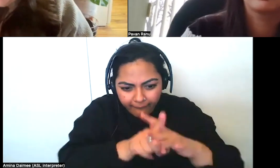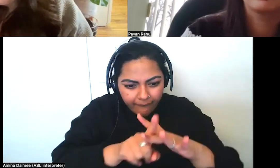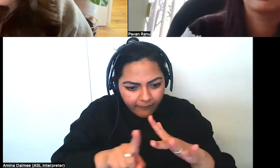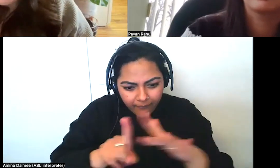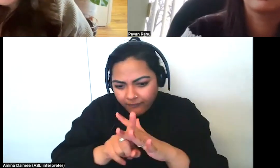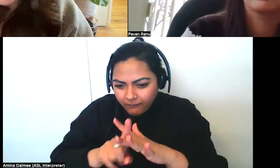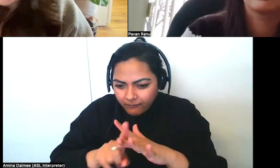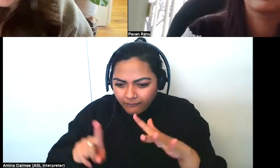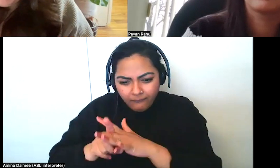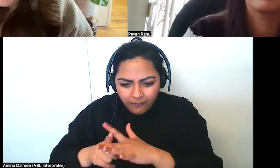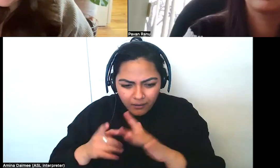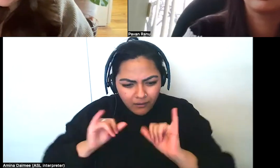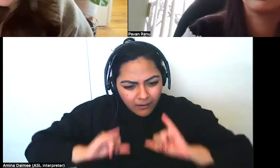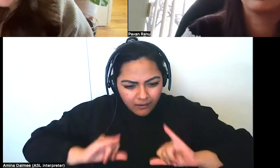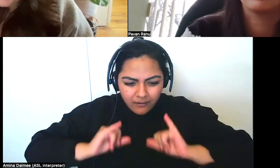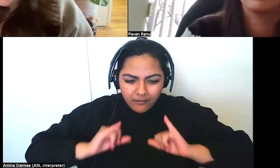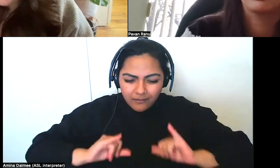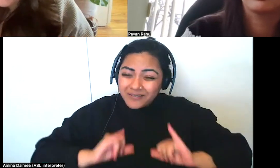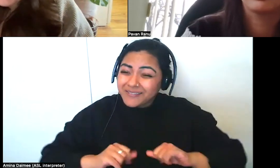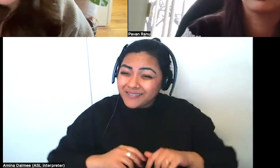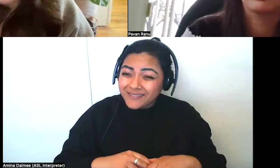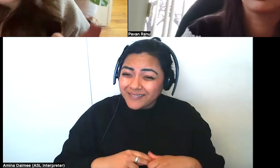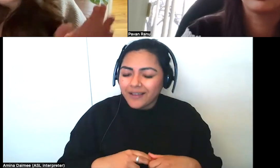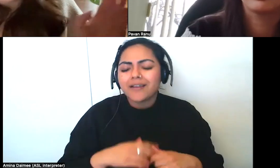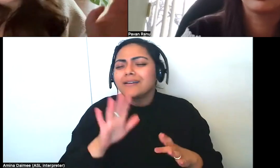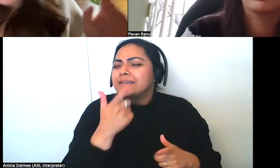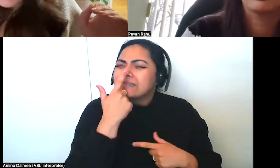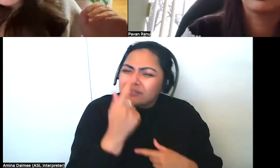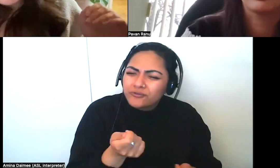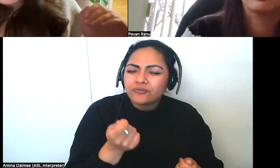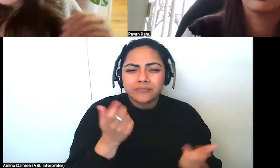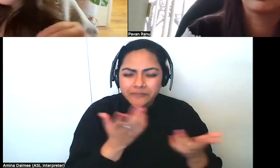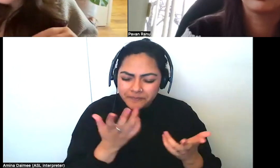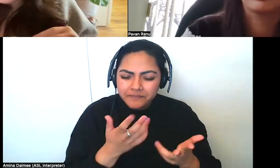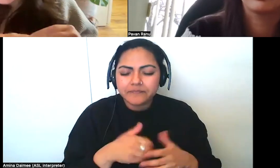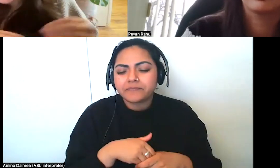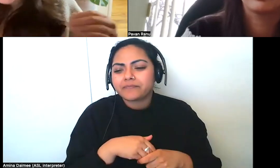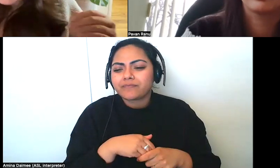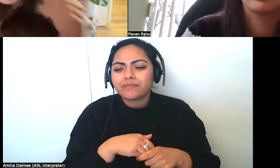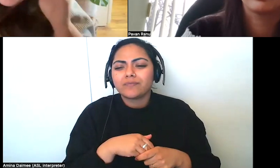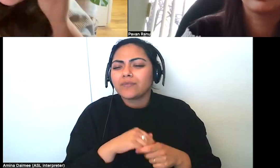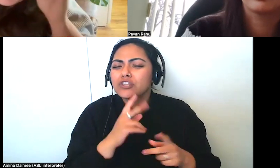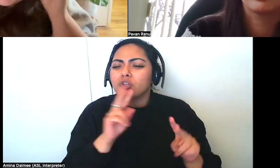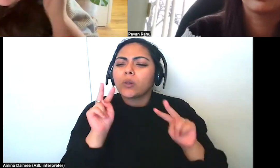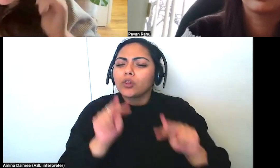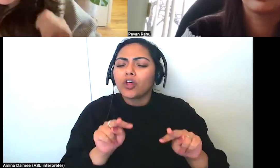I think what's interesting about that is if you look at the overarching theme of all of these